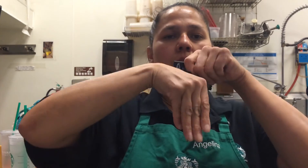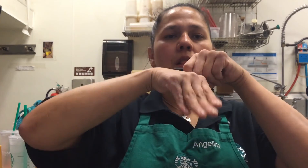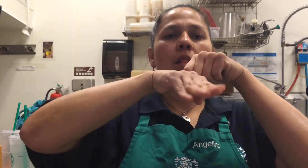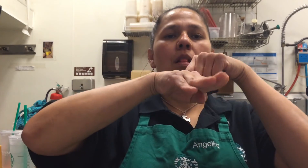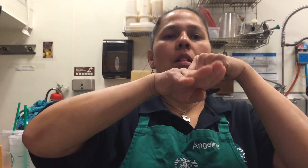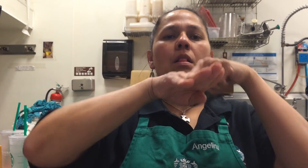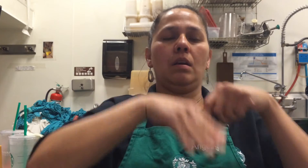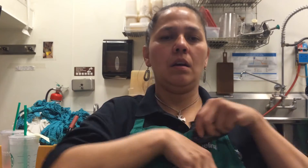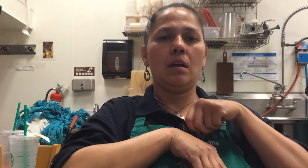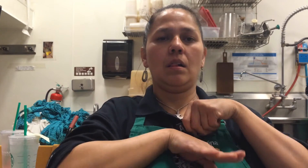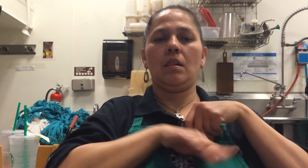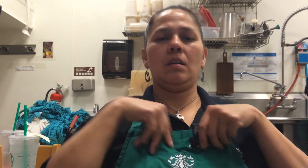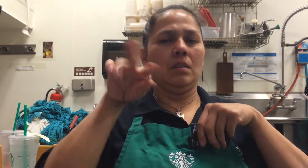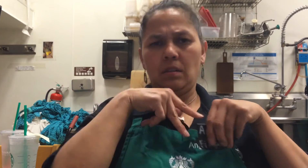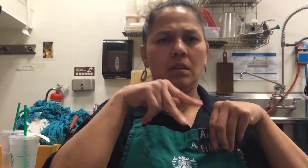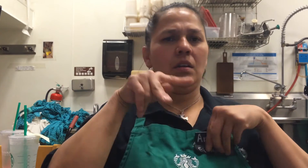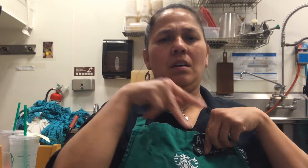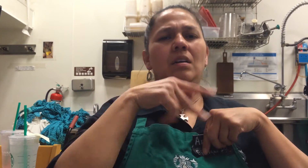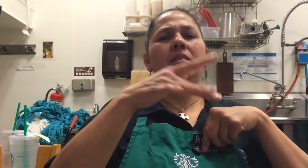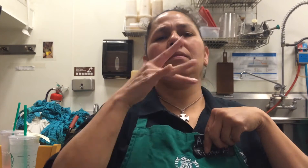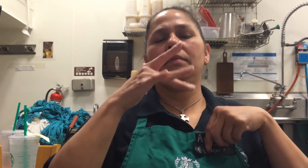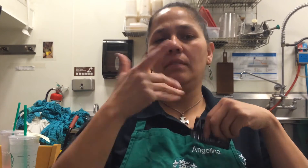since the ribbon is curled up and gets in my field of vision